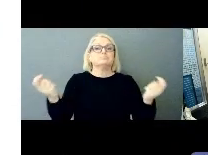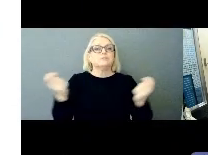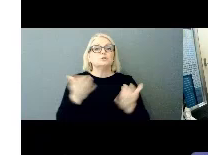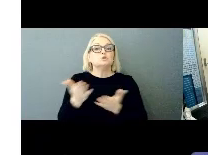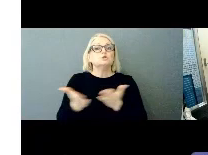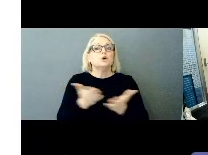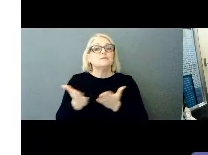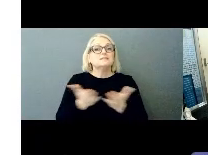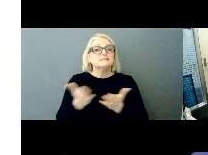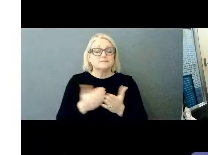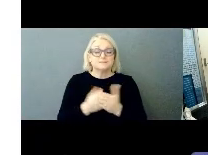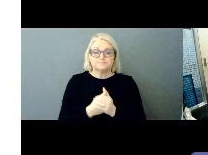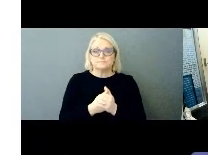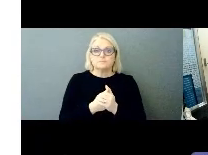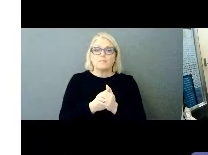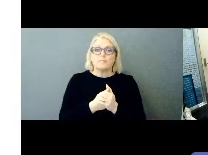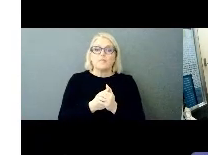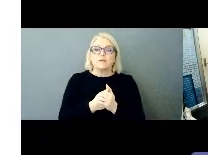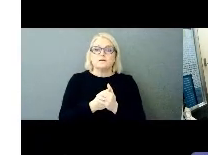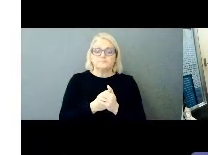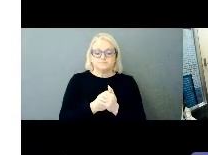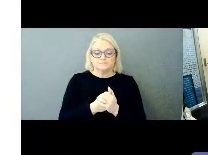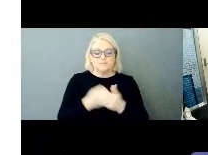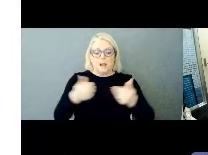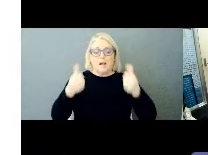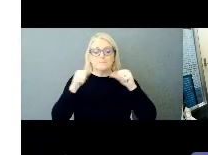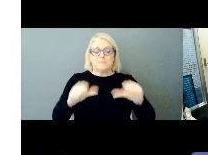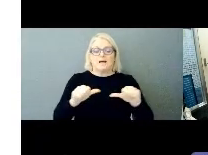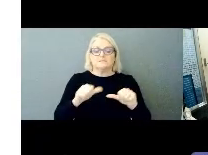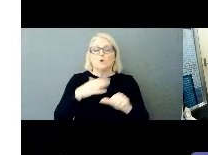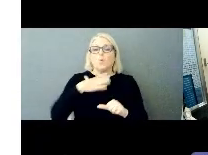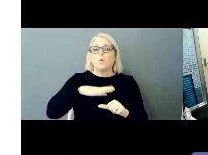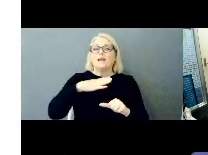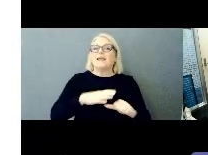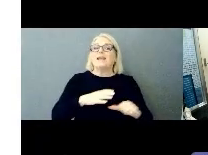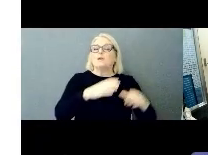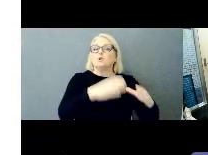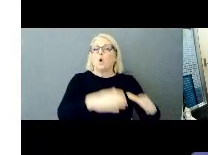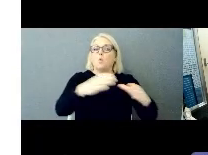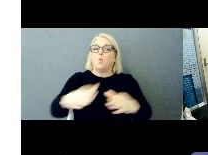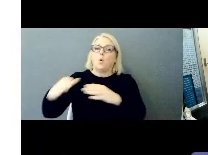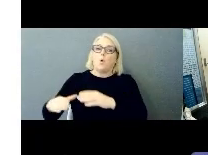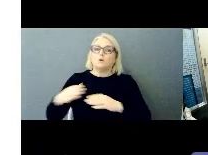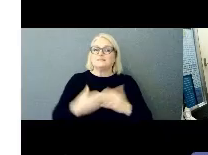And then also we need cohort data for modelling equitable policies. Changing children's chances,